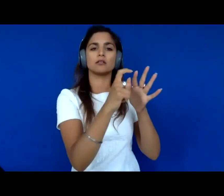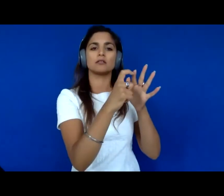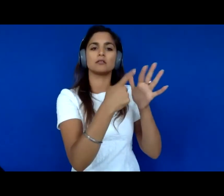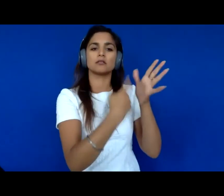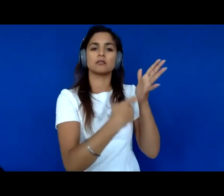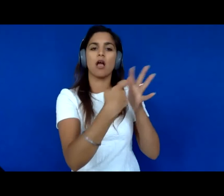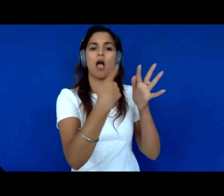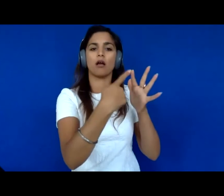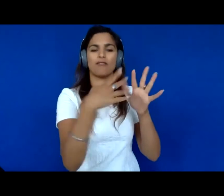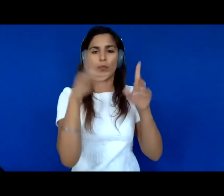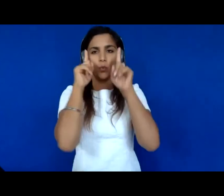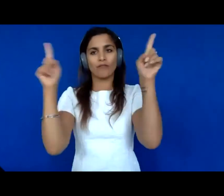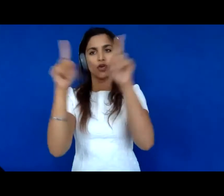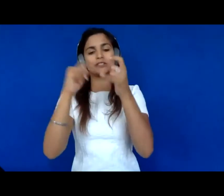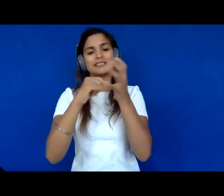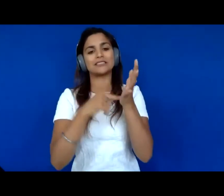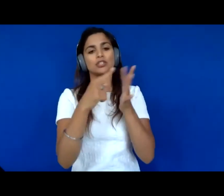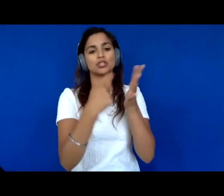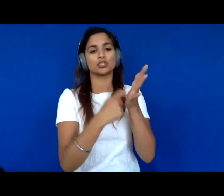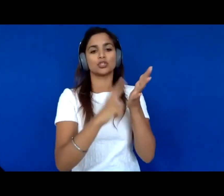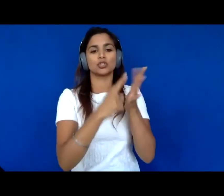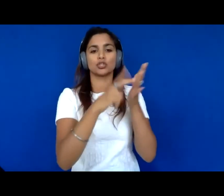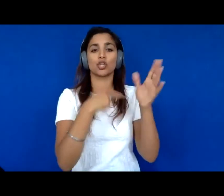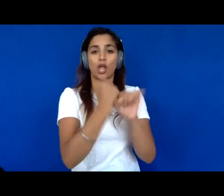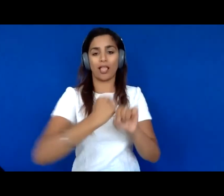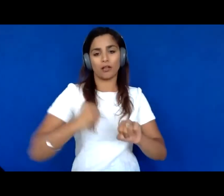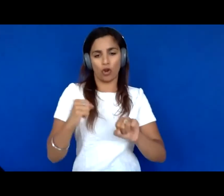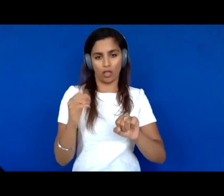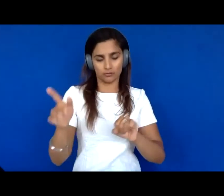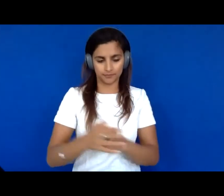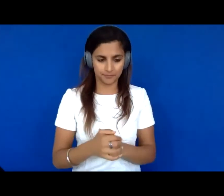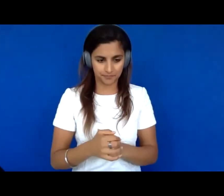exploring the mythology of Channel 4's Paralympics superhumans in relation to